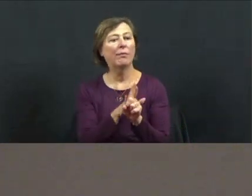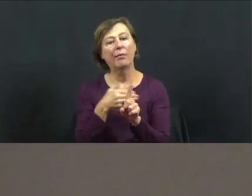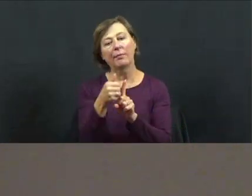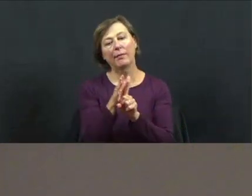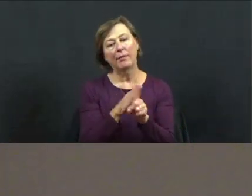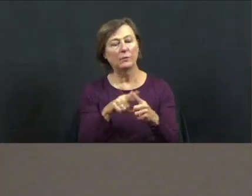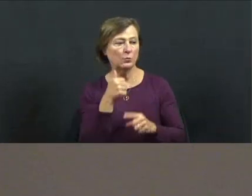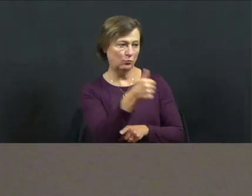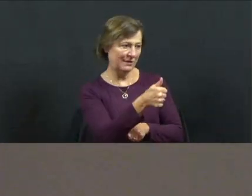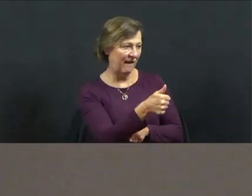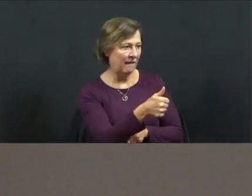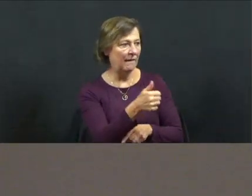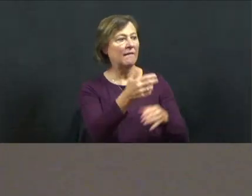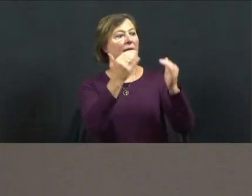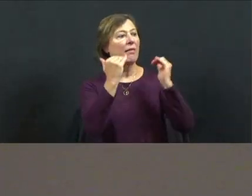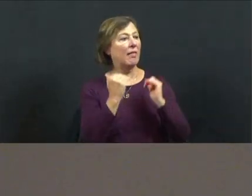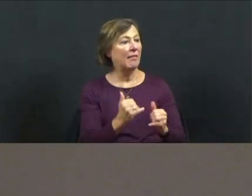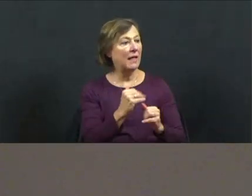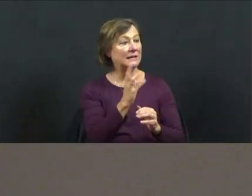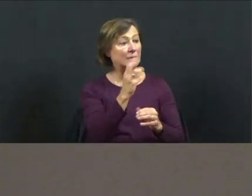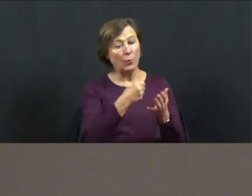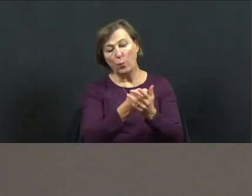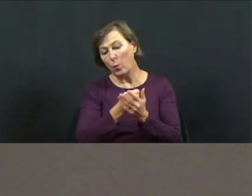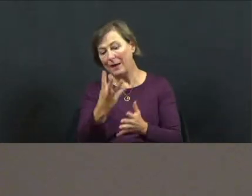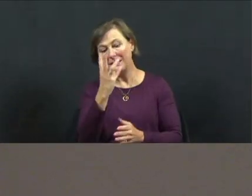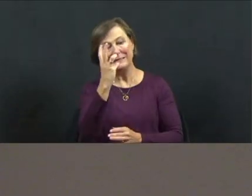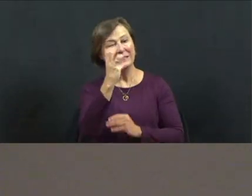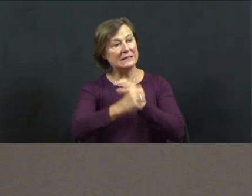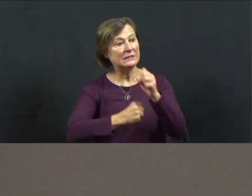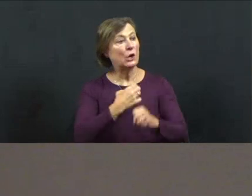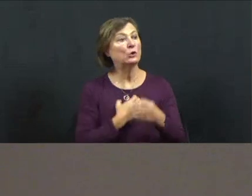and then you wasted six more years starving yourself.